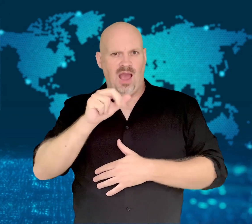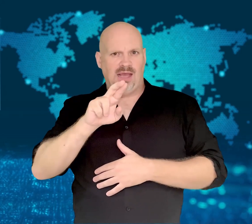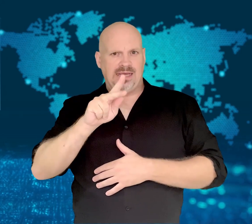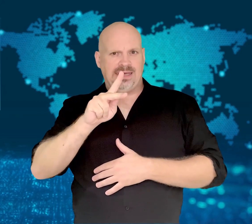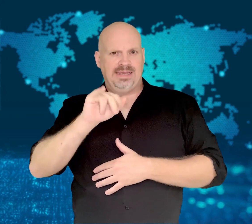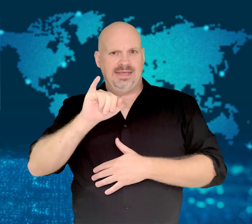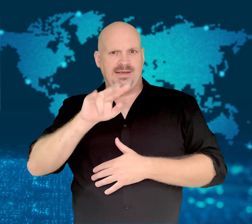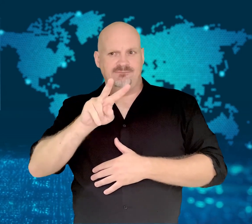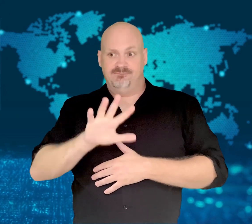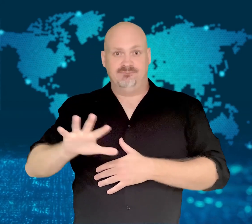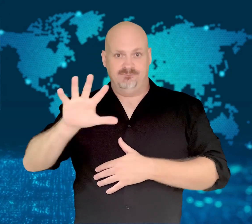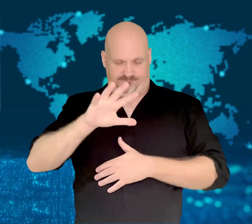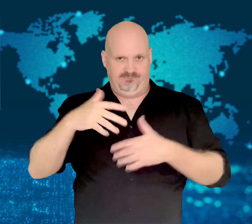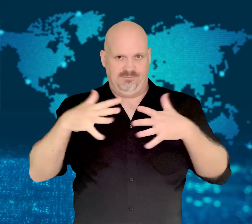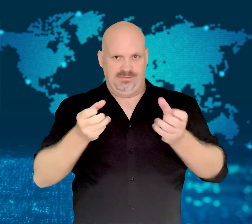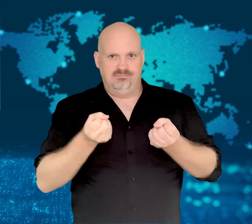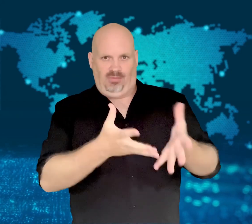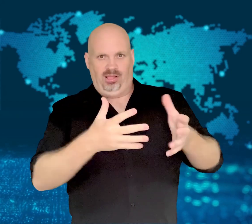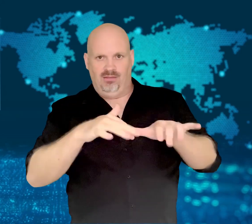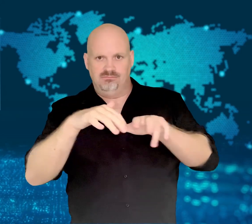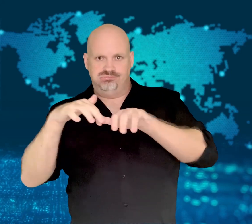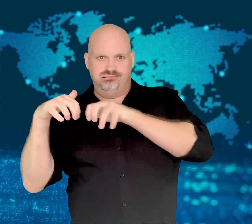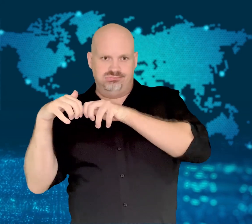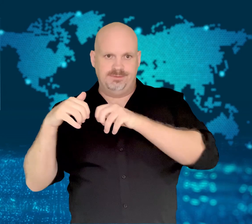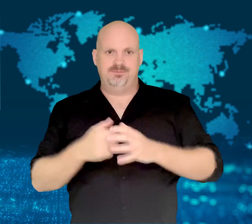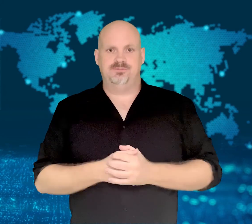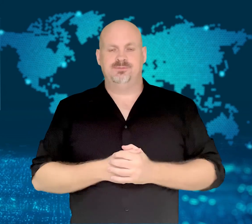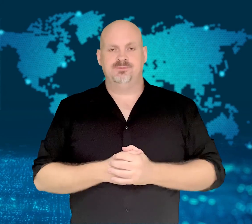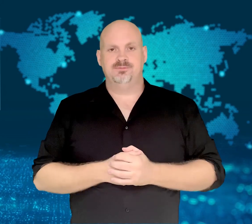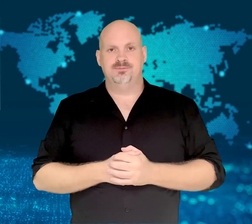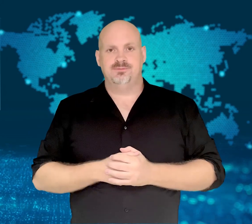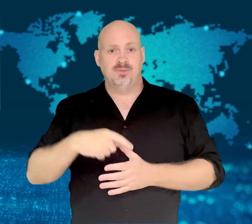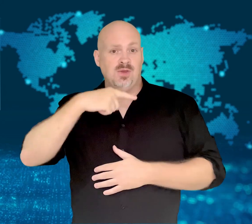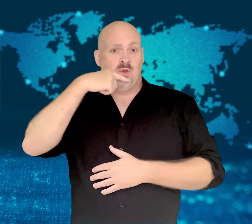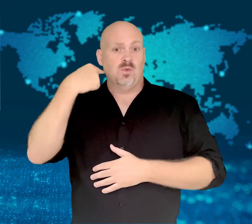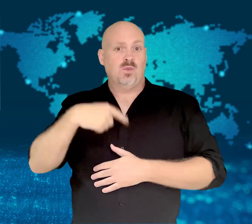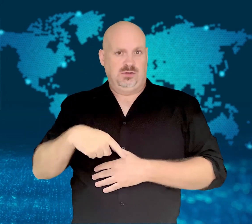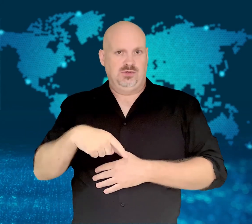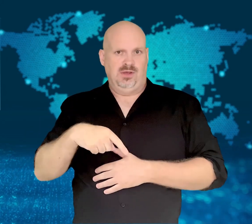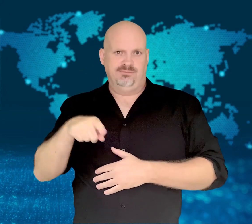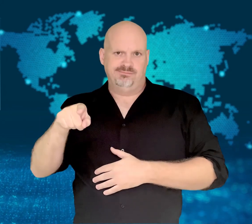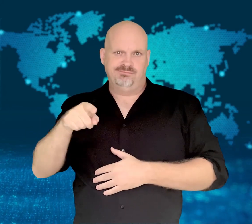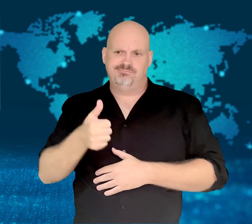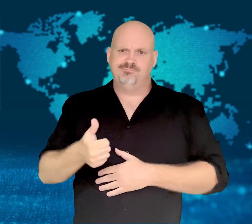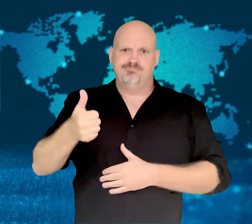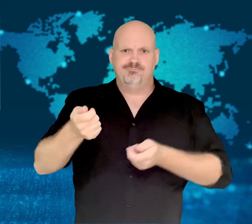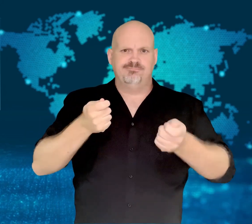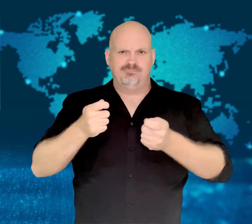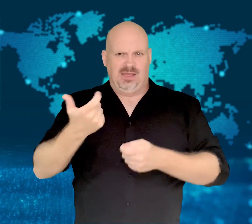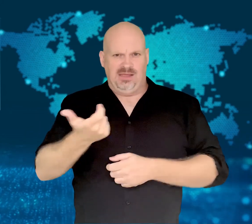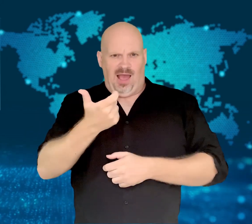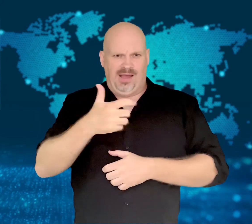Reportedly, the chief administrator of the Russian-controlled parts of Kharkiv told